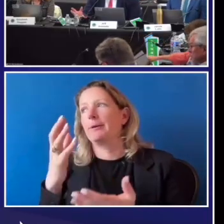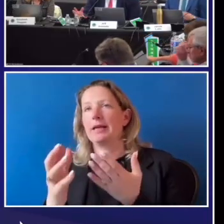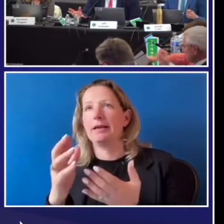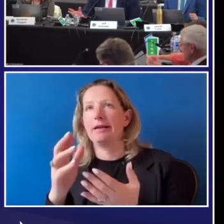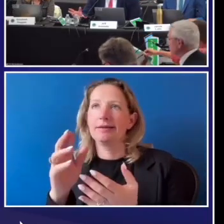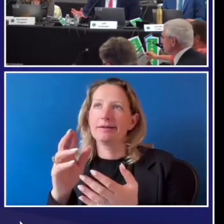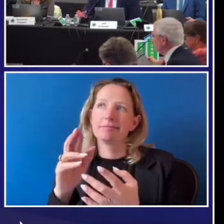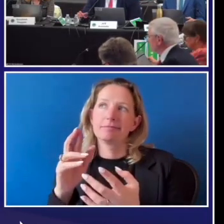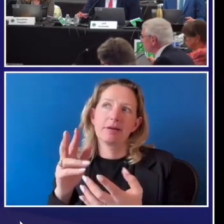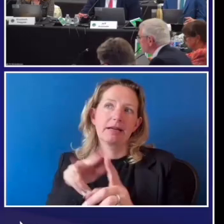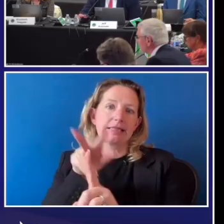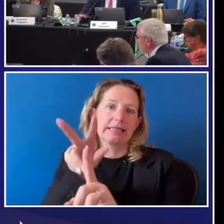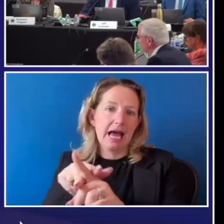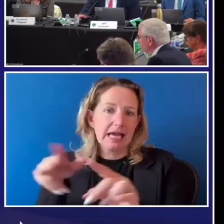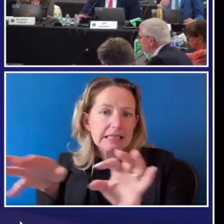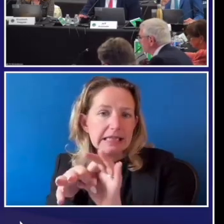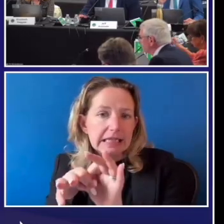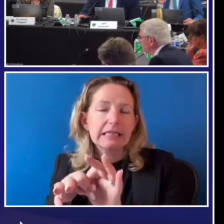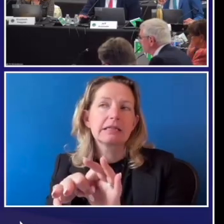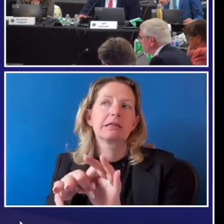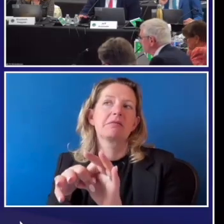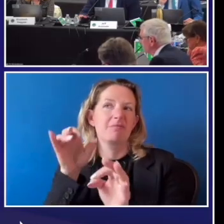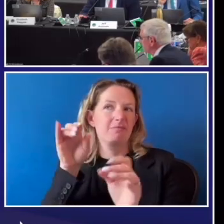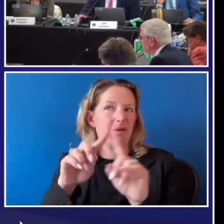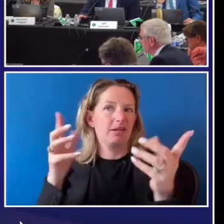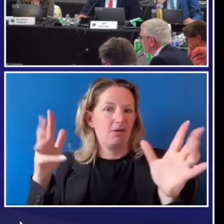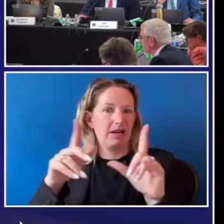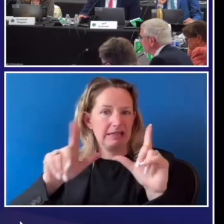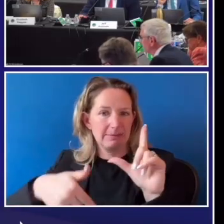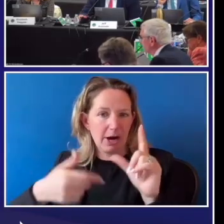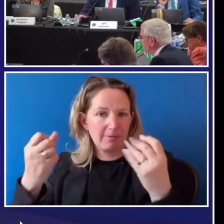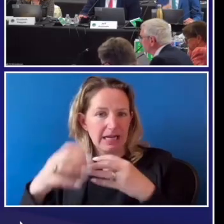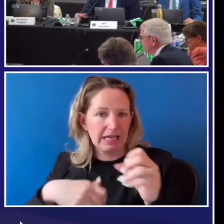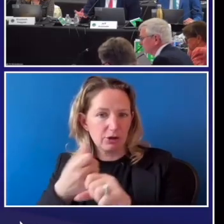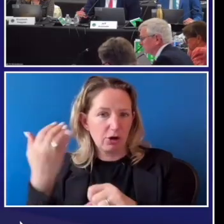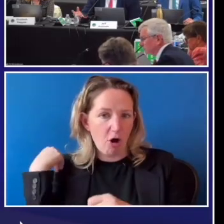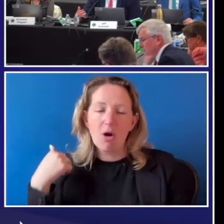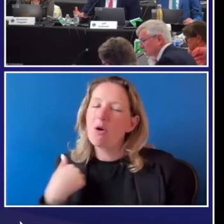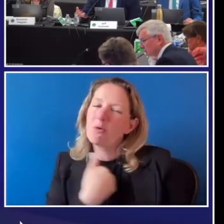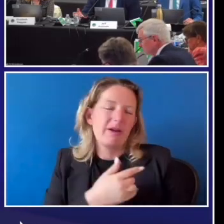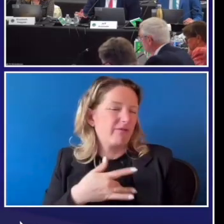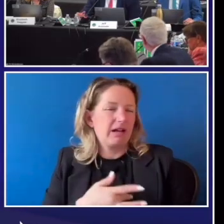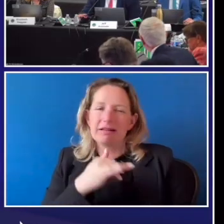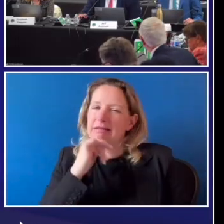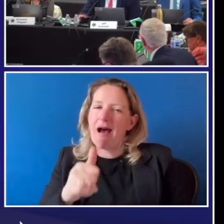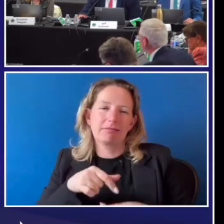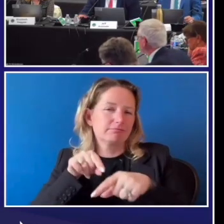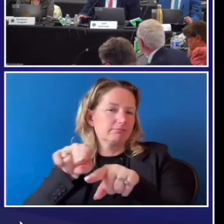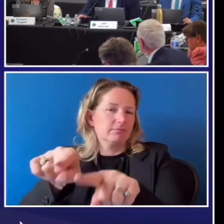years ago, um, we don't think that's consistent with the statute. So if you can help us get there within that constraint, we will definitely take a look at it.